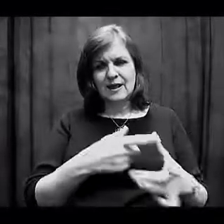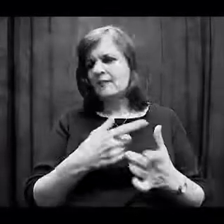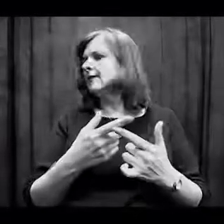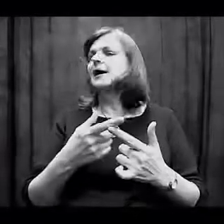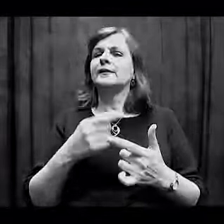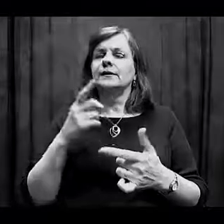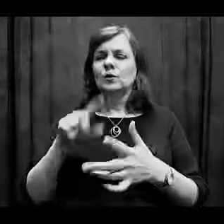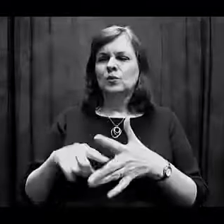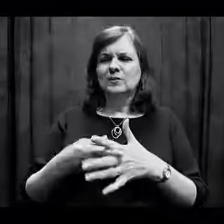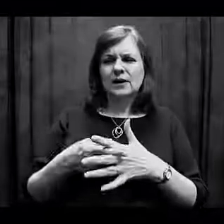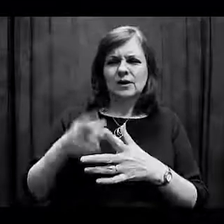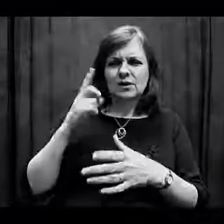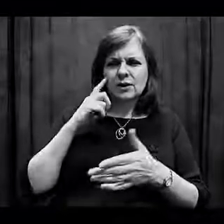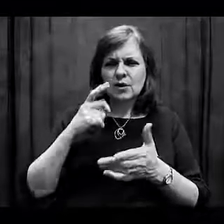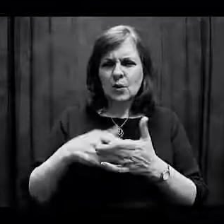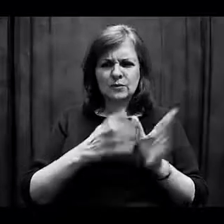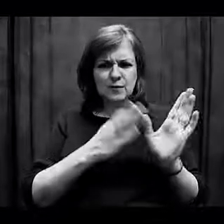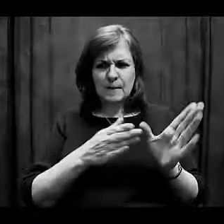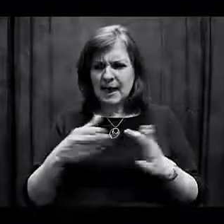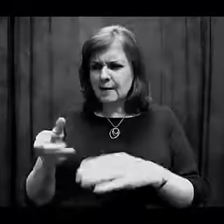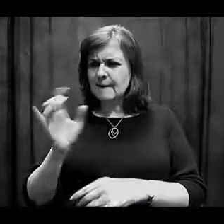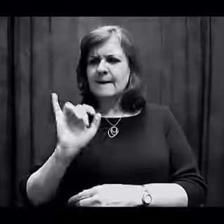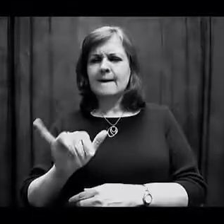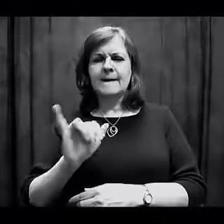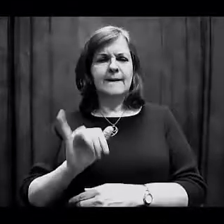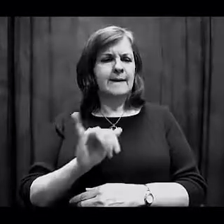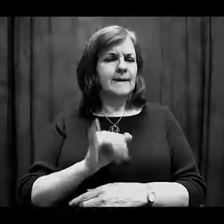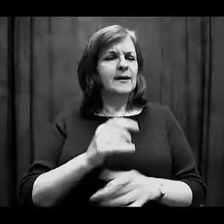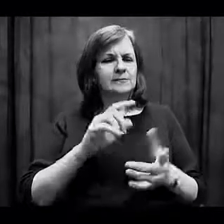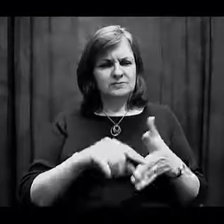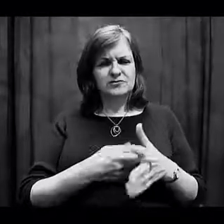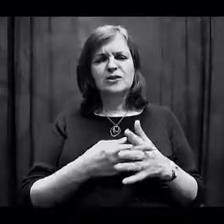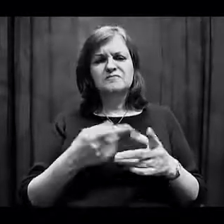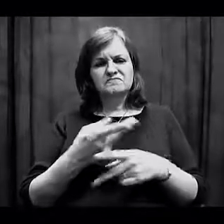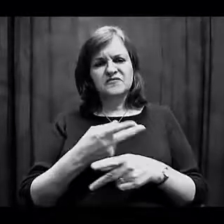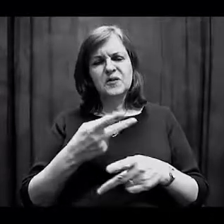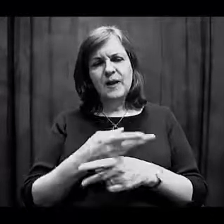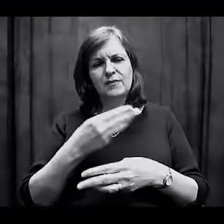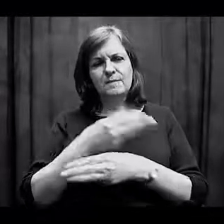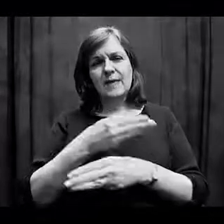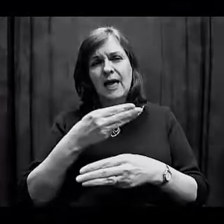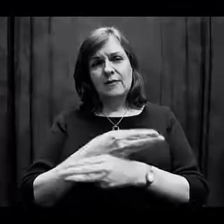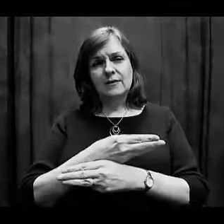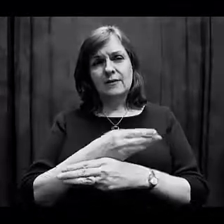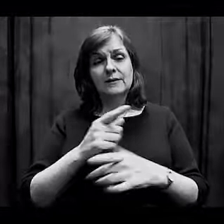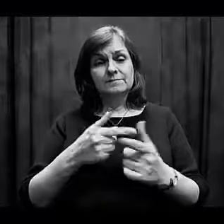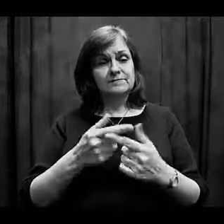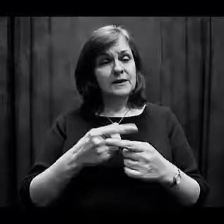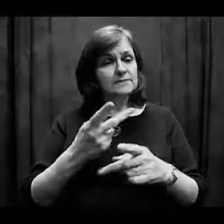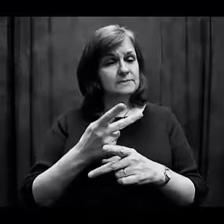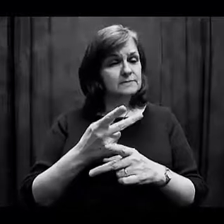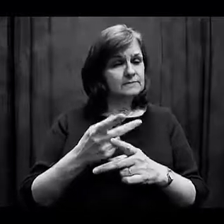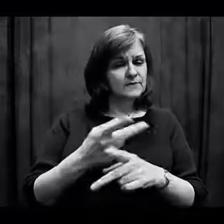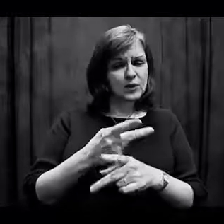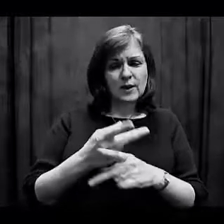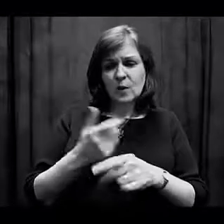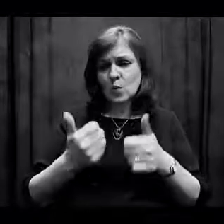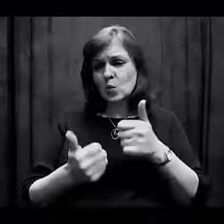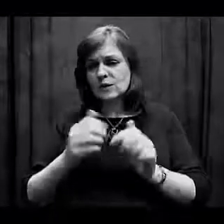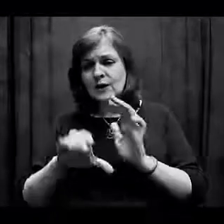and then he'll start to get the swing of this -- start to get a handle on the math and will start to see more characteristics